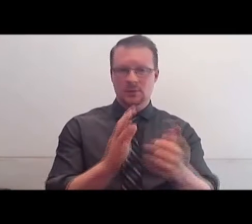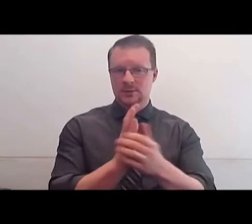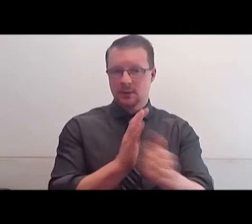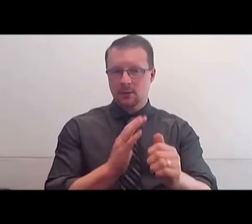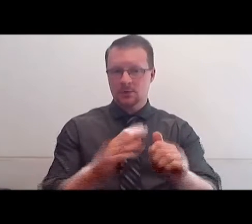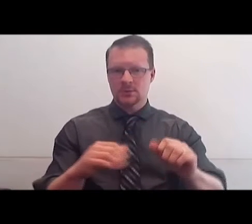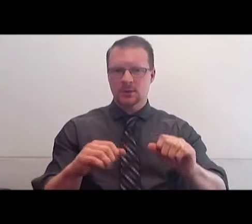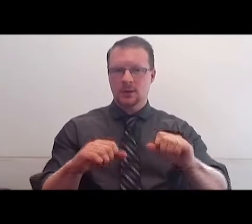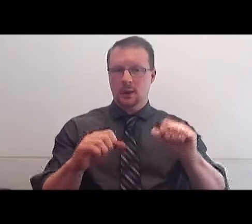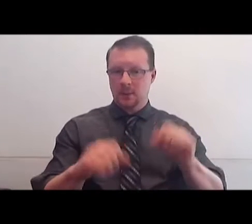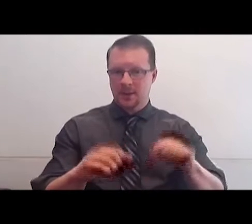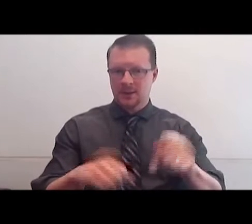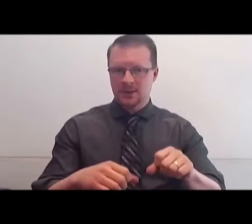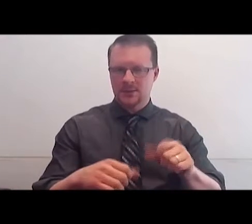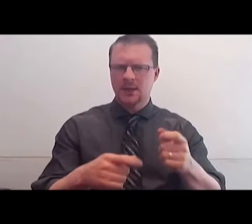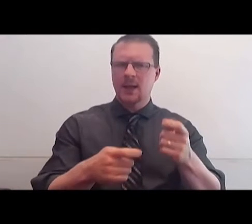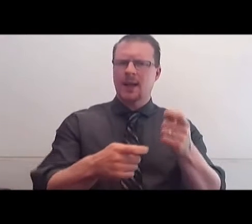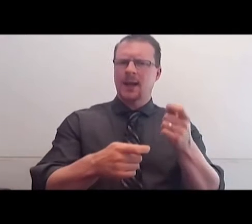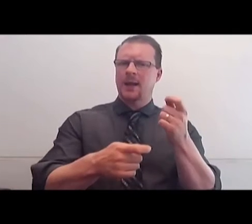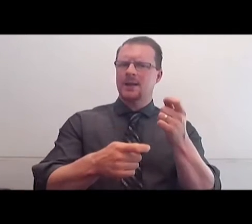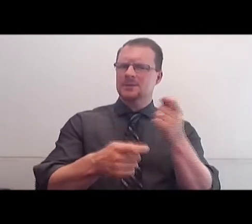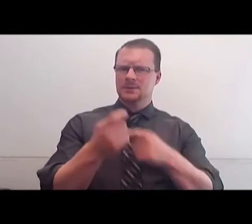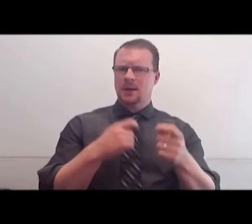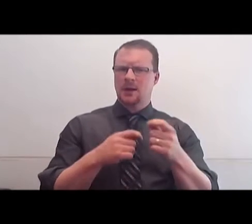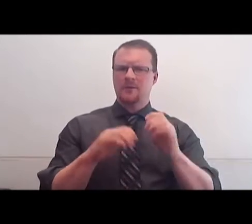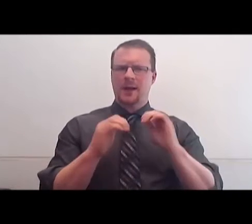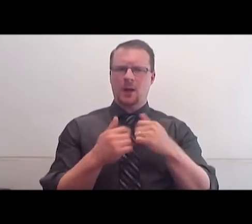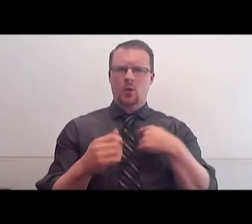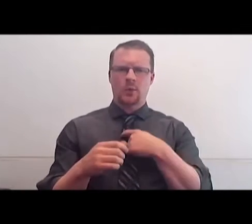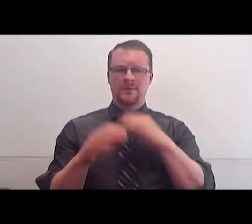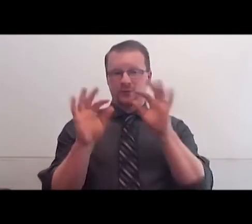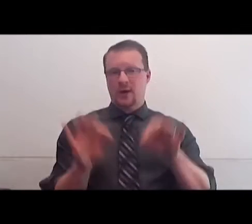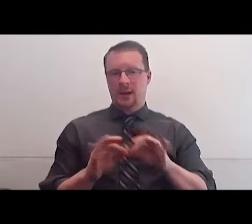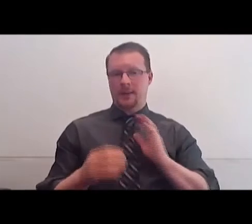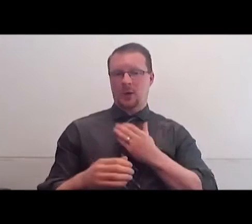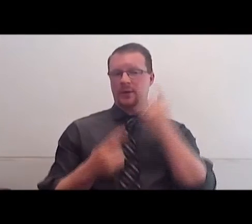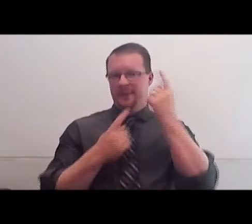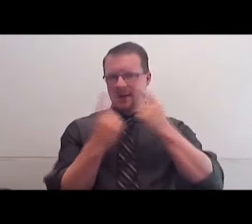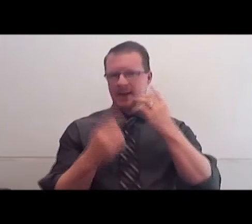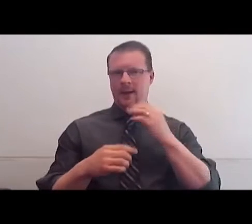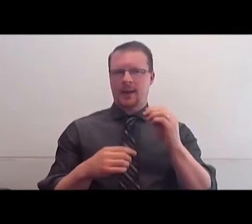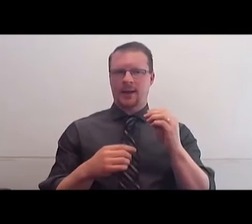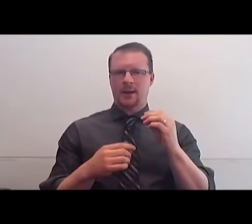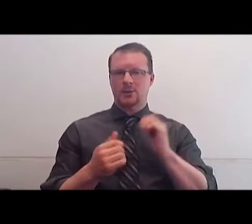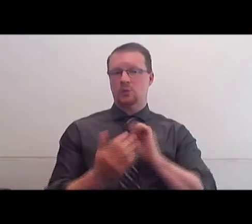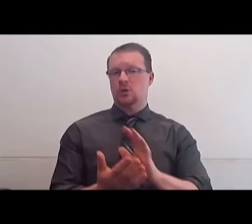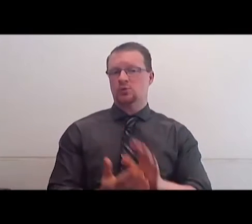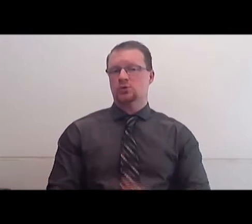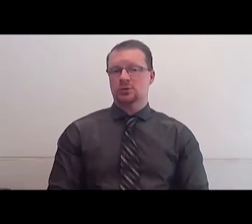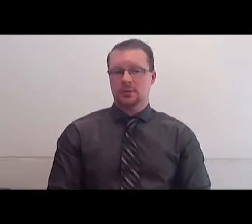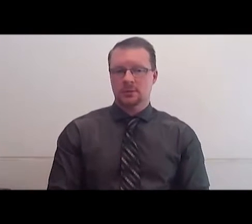is typically focused on skills and abilities, instead of how we frame our thought processes